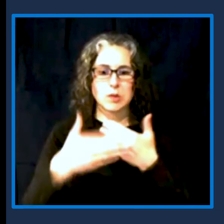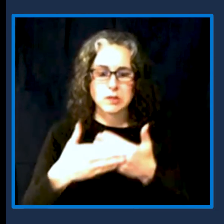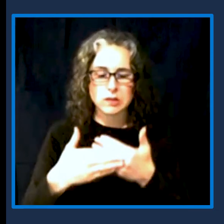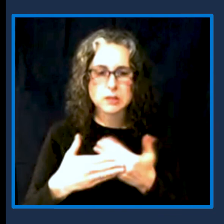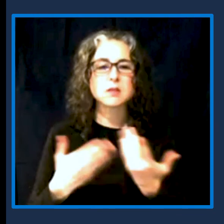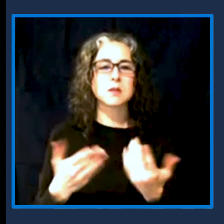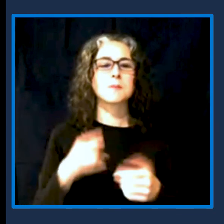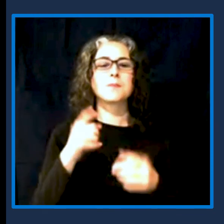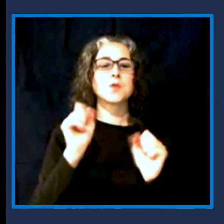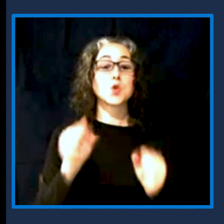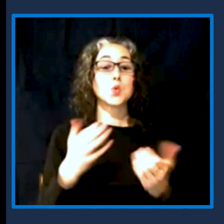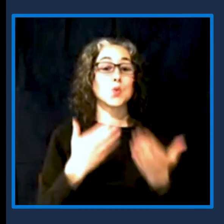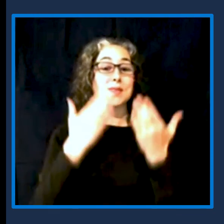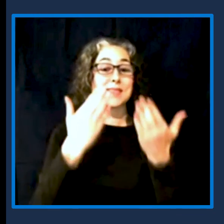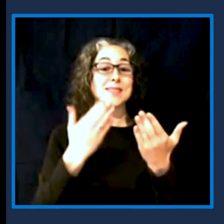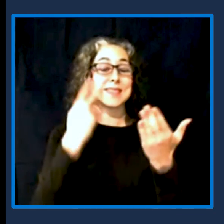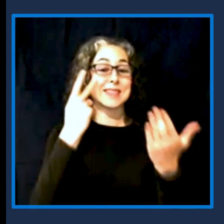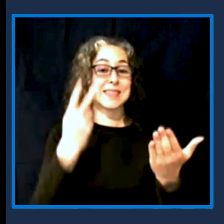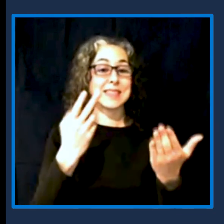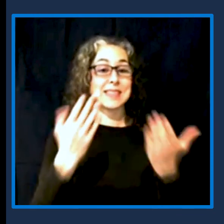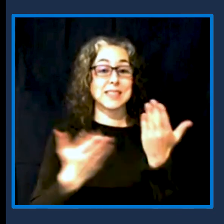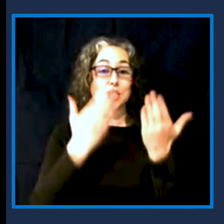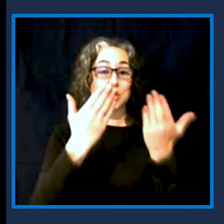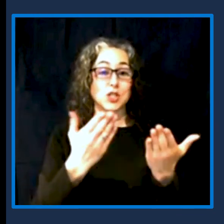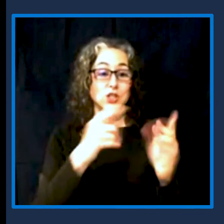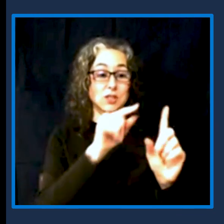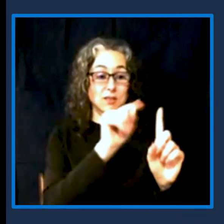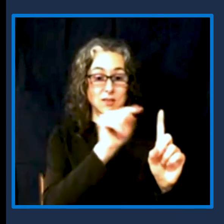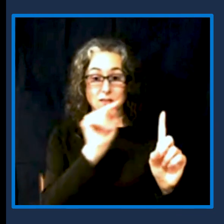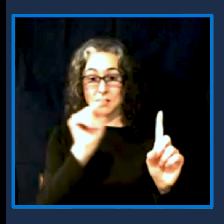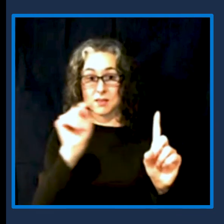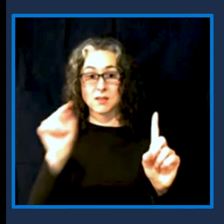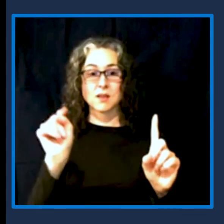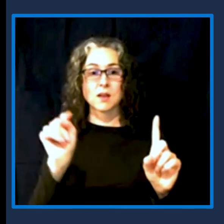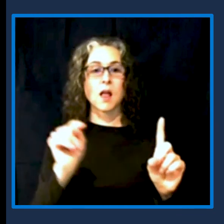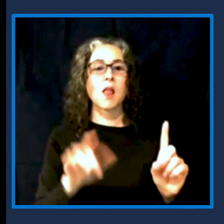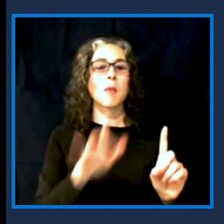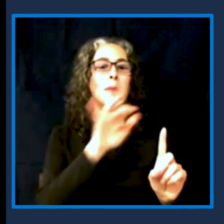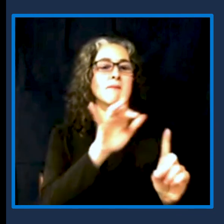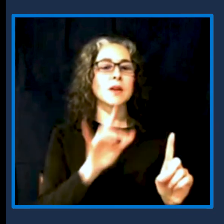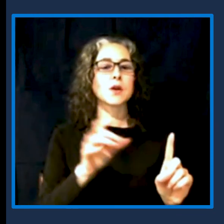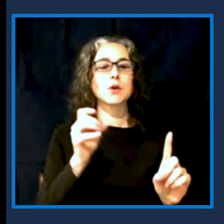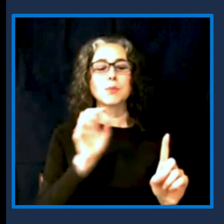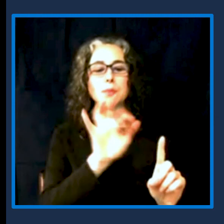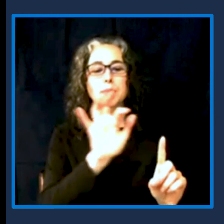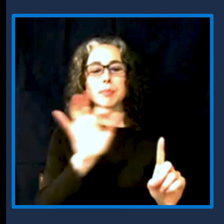see the suggestions show up and then i can use my pointer or my finger to tap on those suggestions